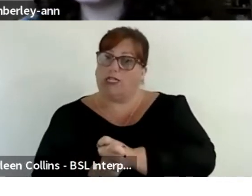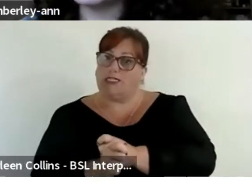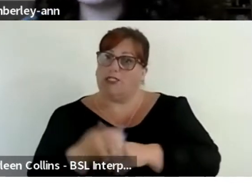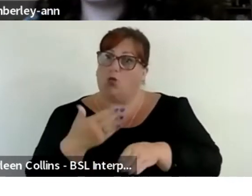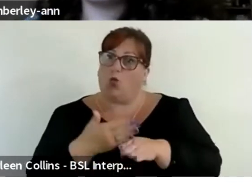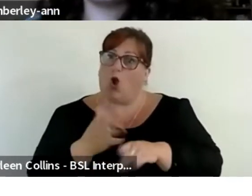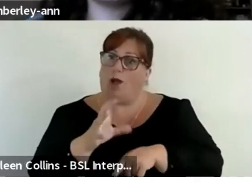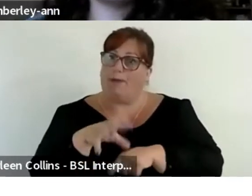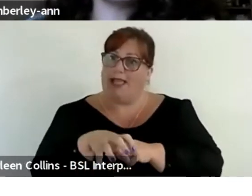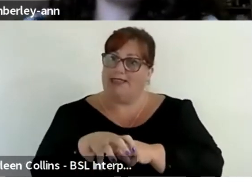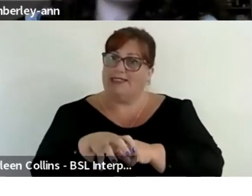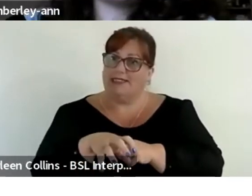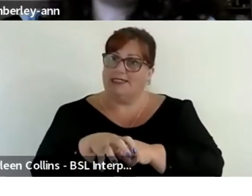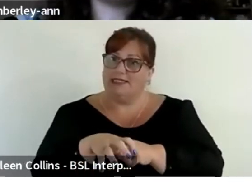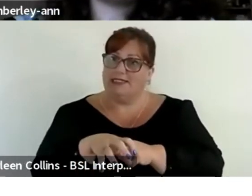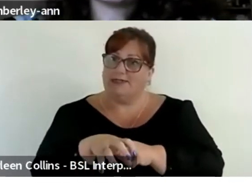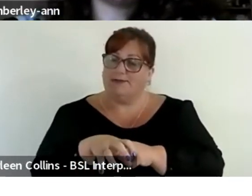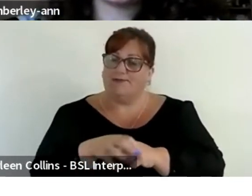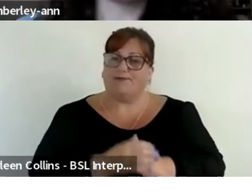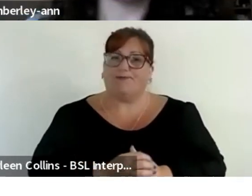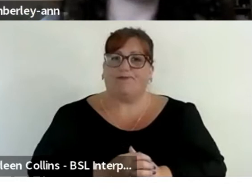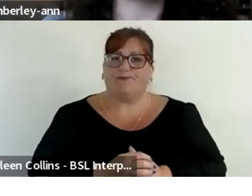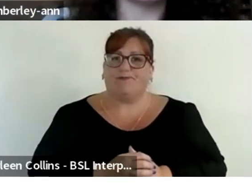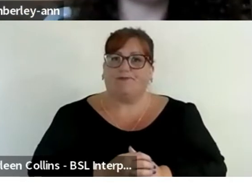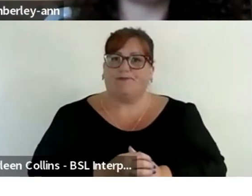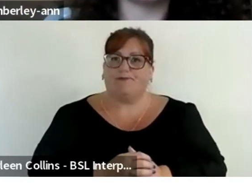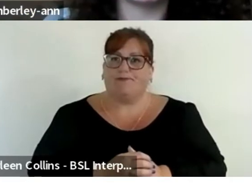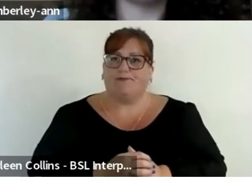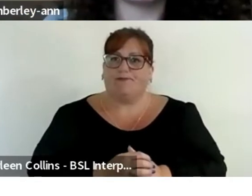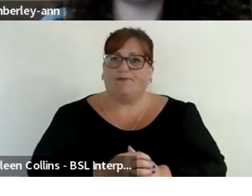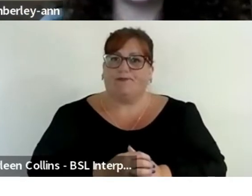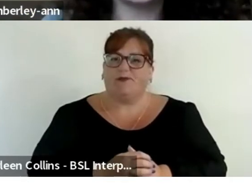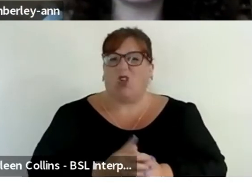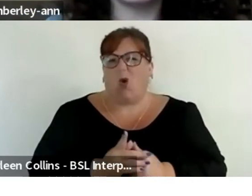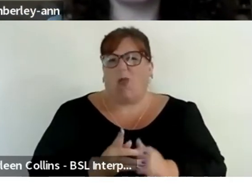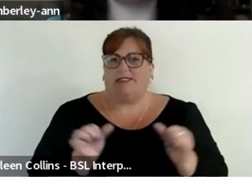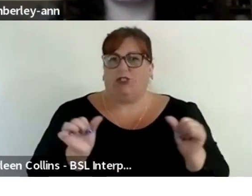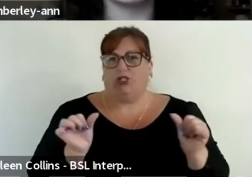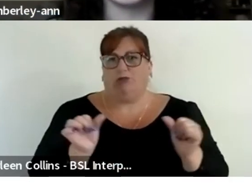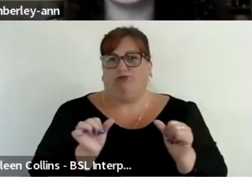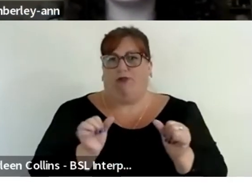So, with that in mind, that is just a bit more information about who we are and what we do.